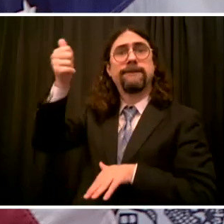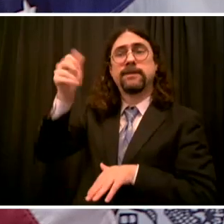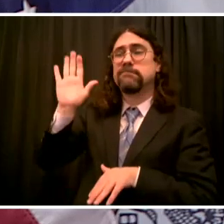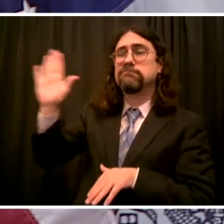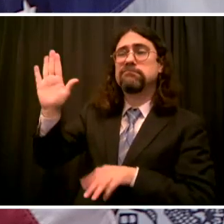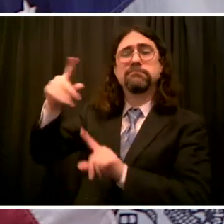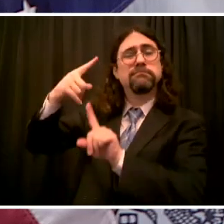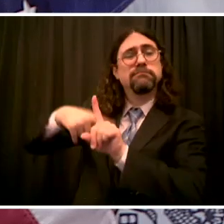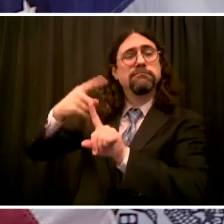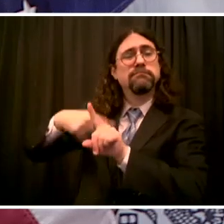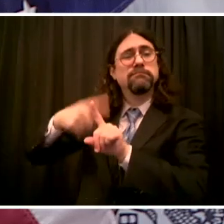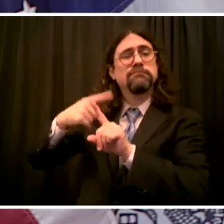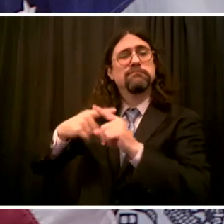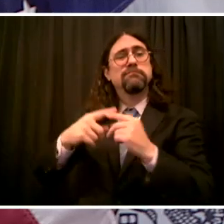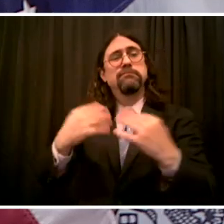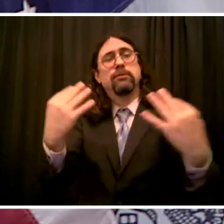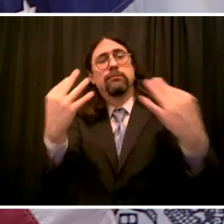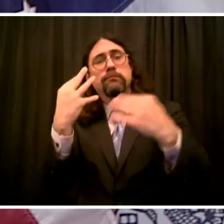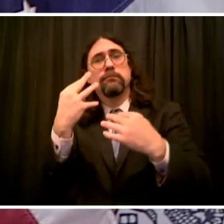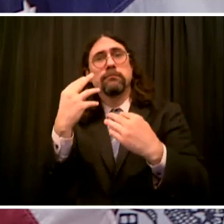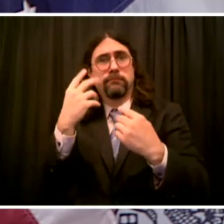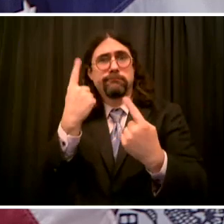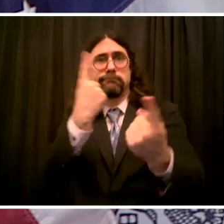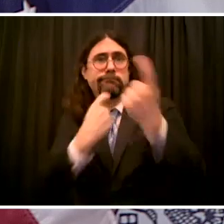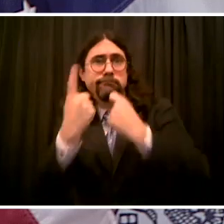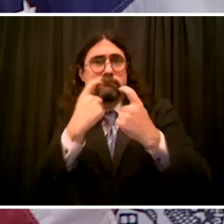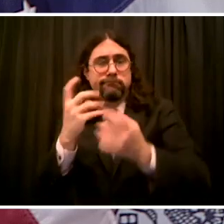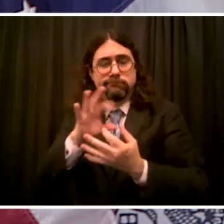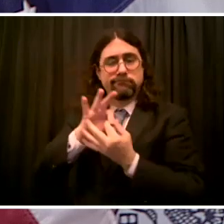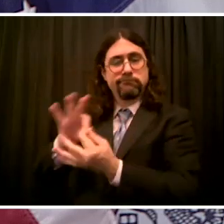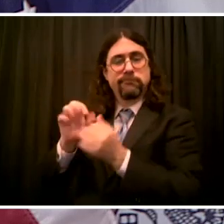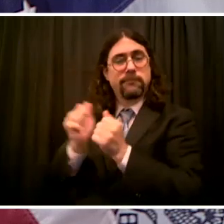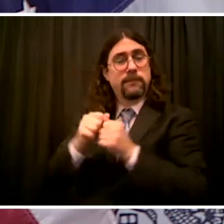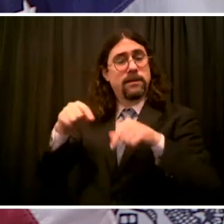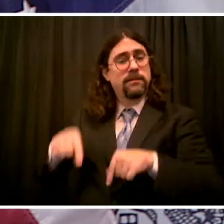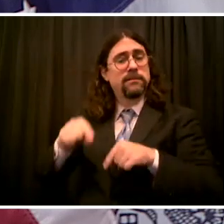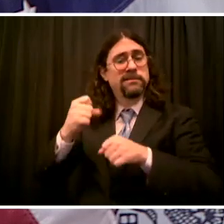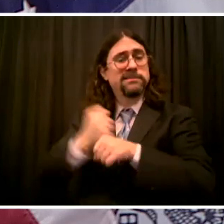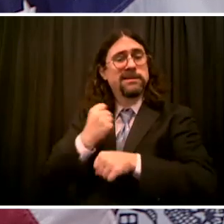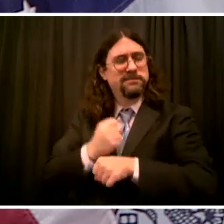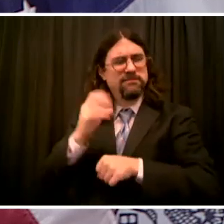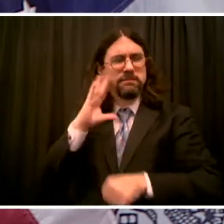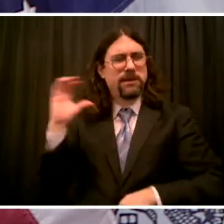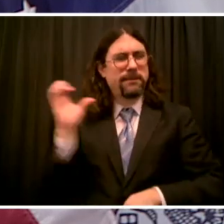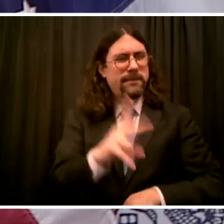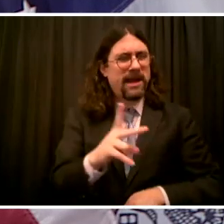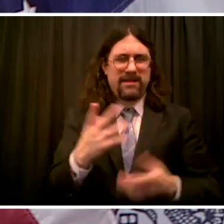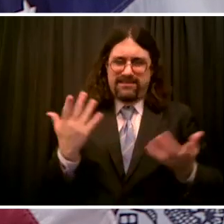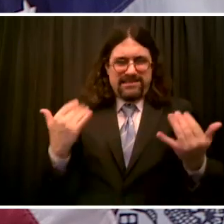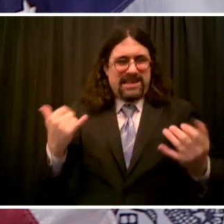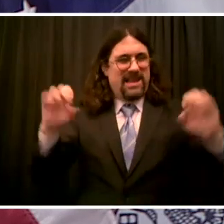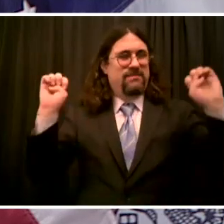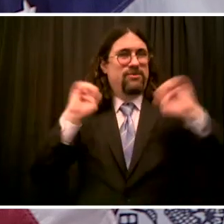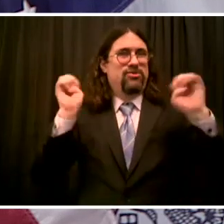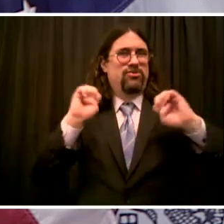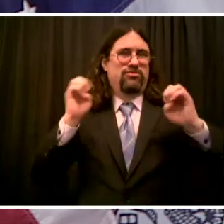THINGS WE USED TO DO WILL RESUME. BUT RIGHT NOW, 'VWEE ENBE DOING EVERYTHING THROUGH THIS